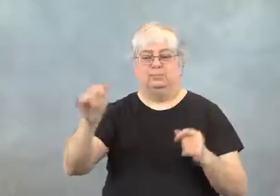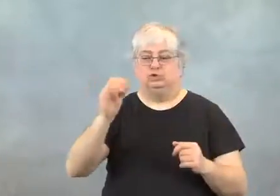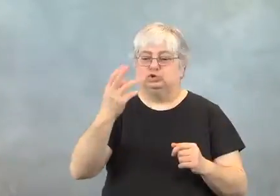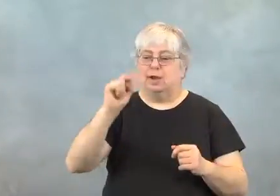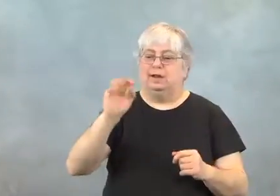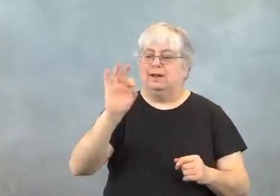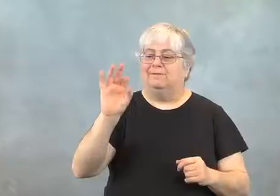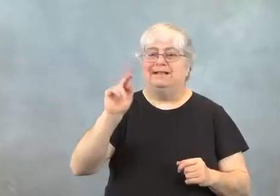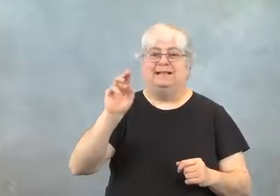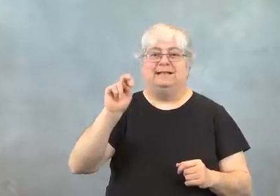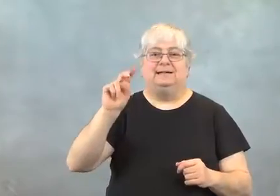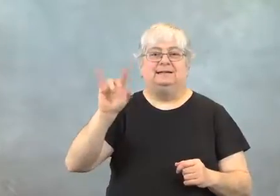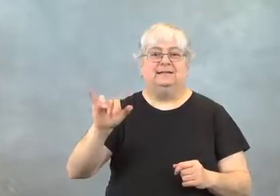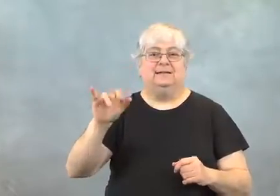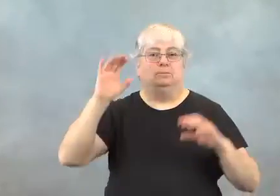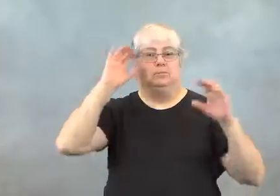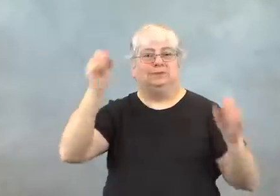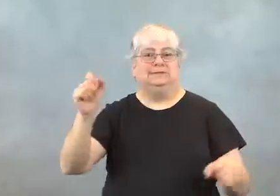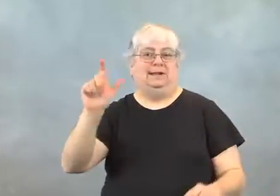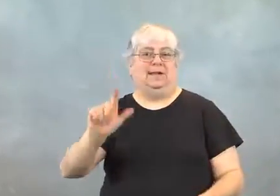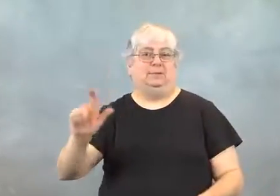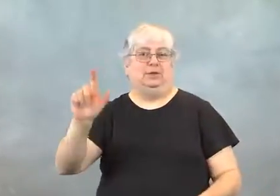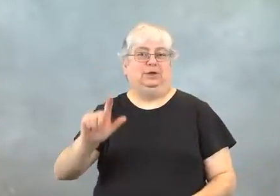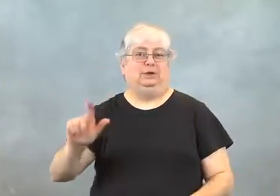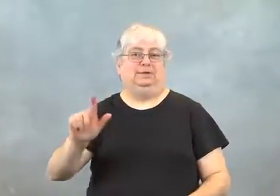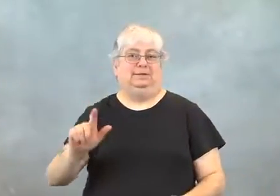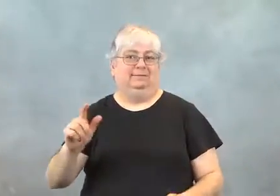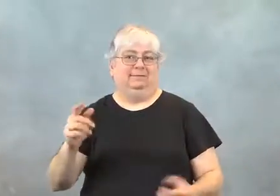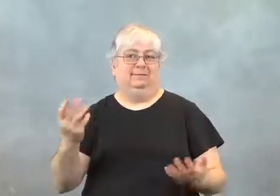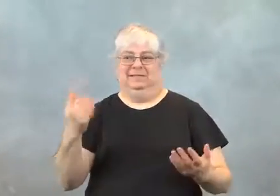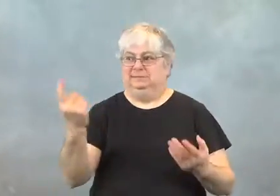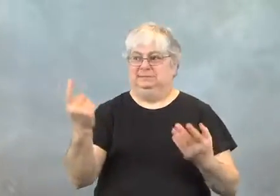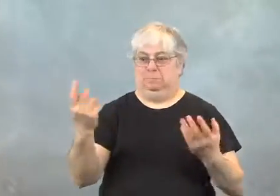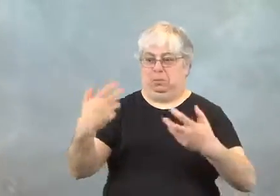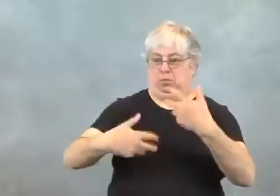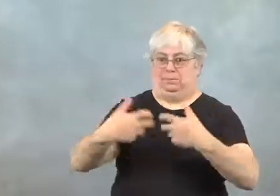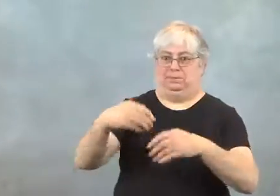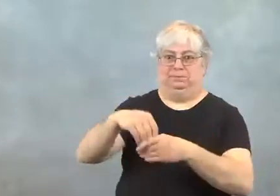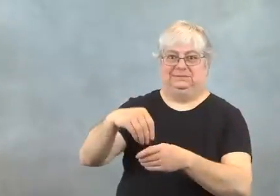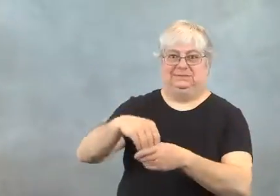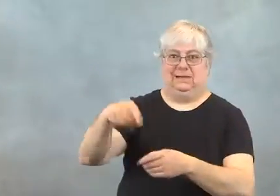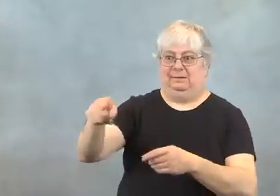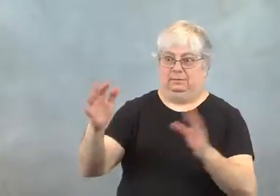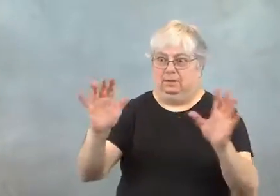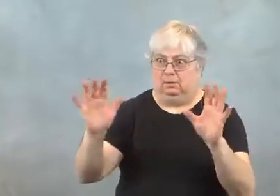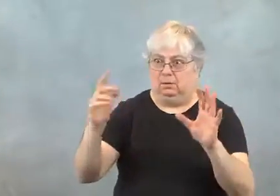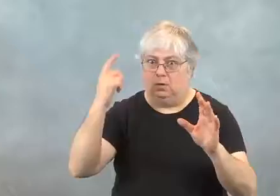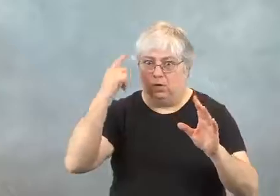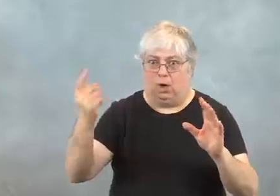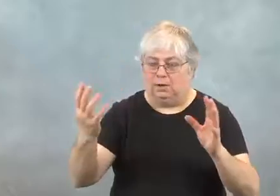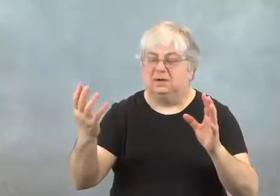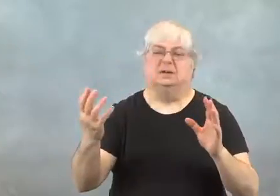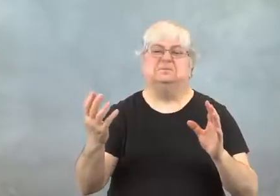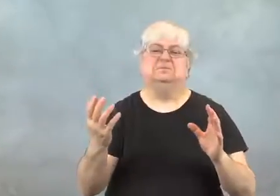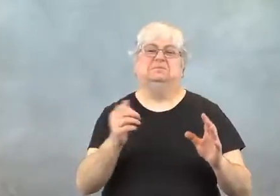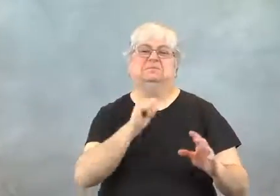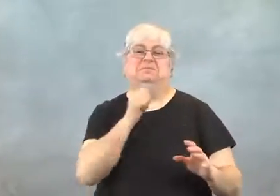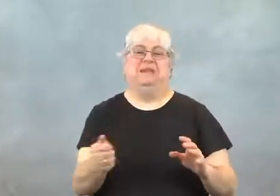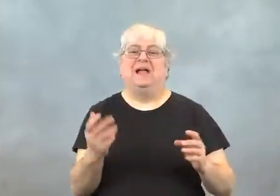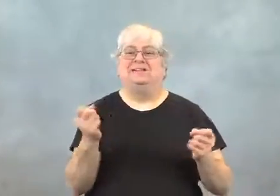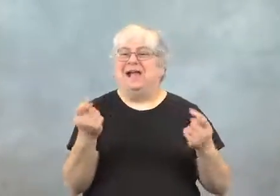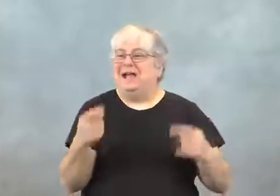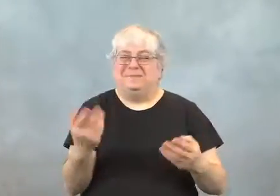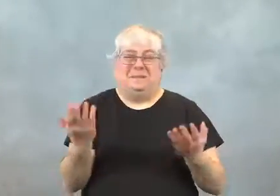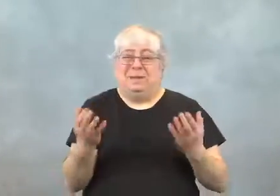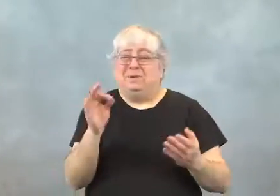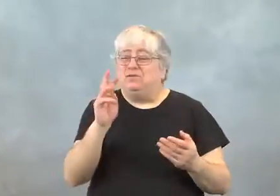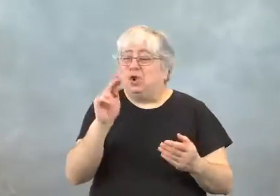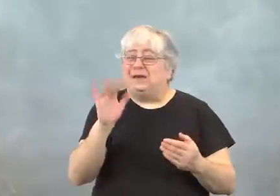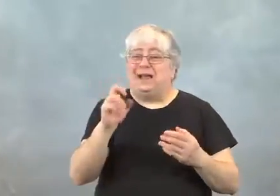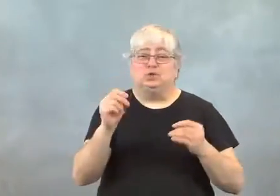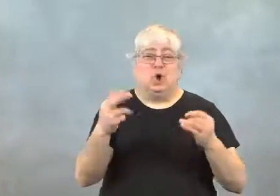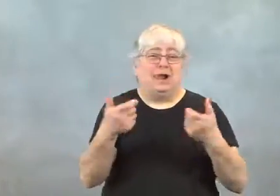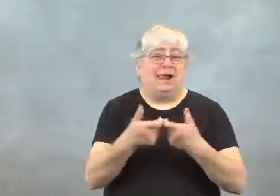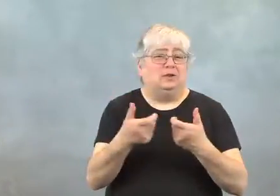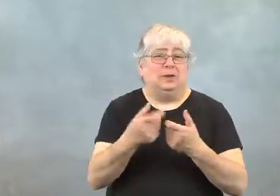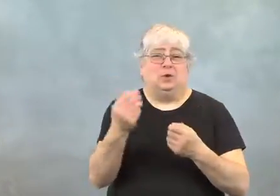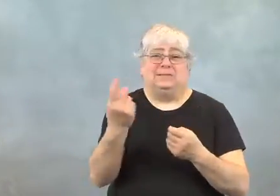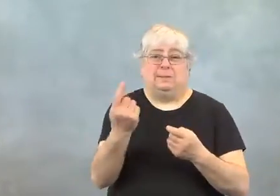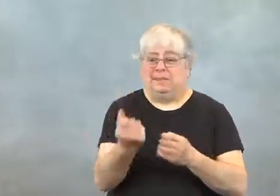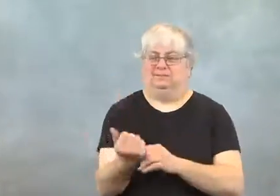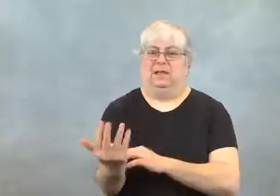at the John F. Kennedy Presidential Library.